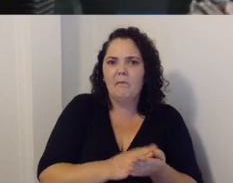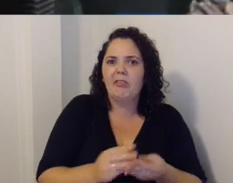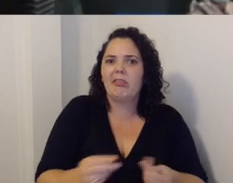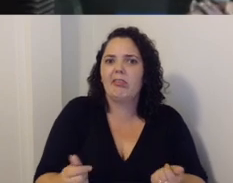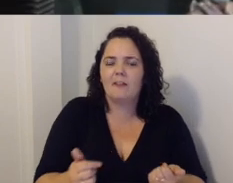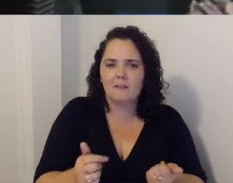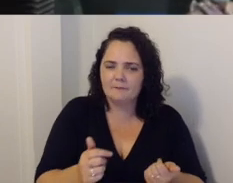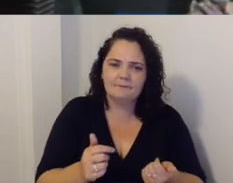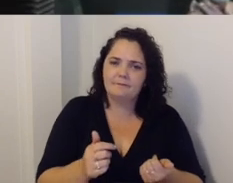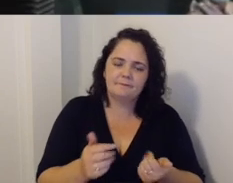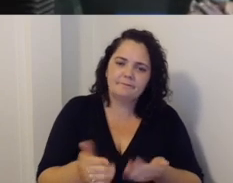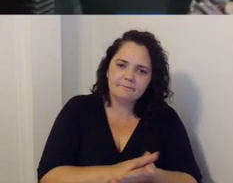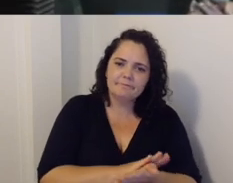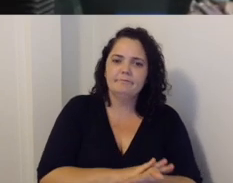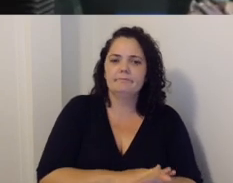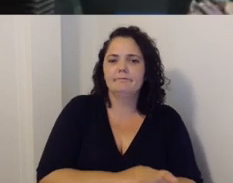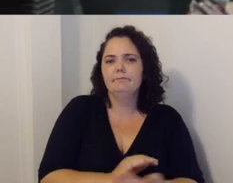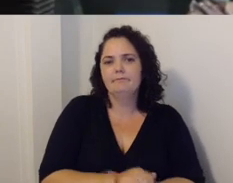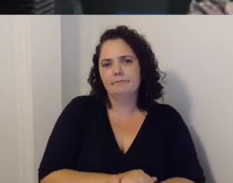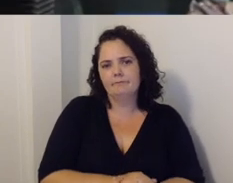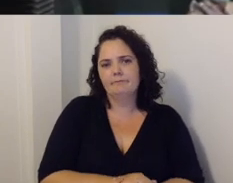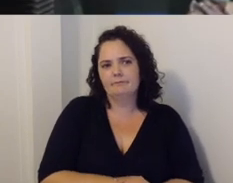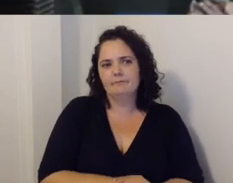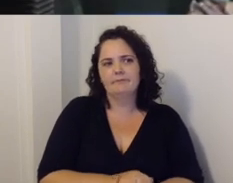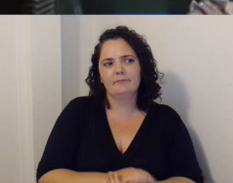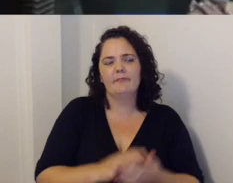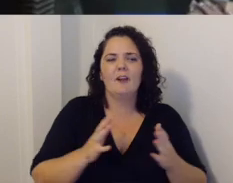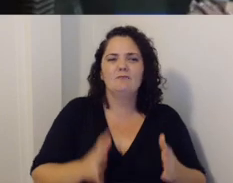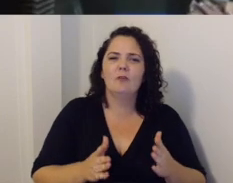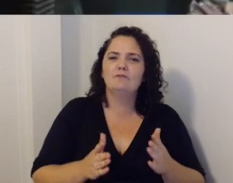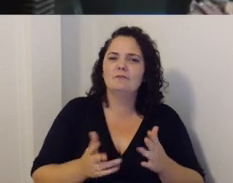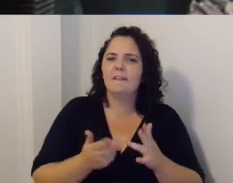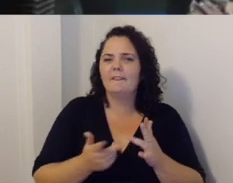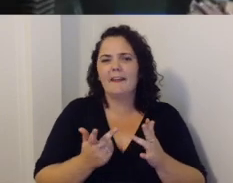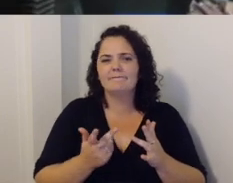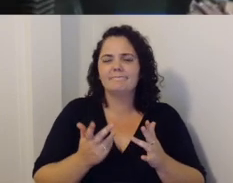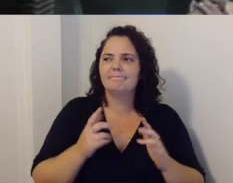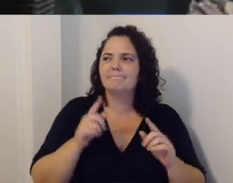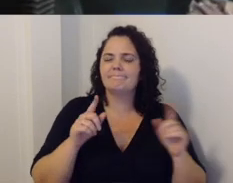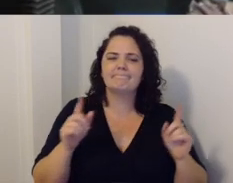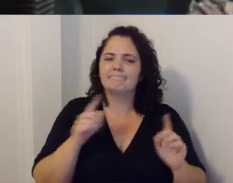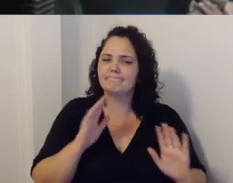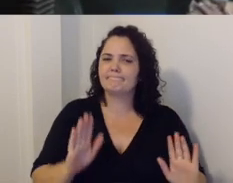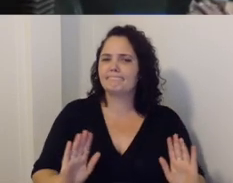culture that you won't see a lot of uh um support for spraying glue or varnish all over the the